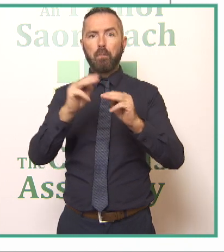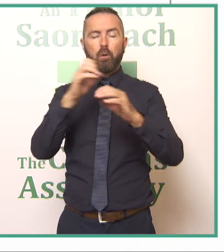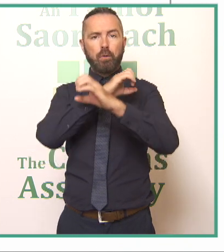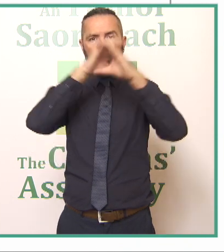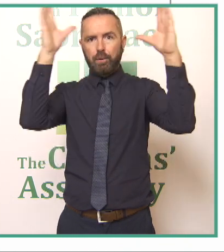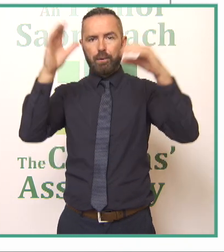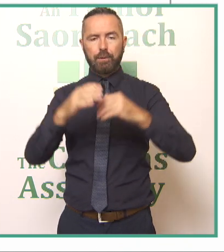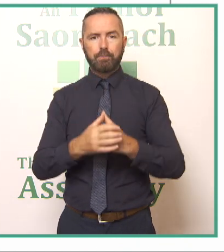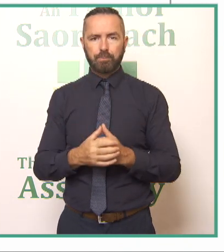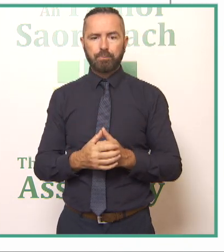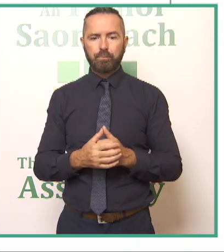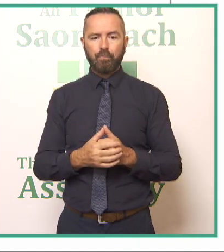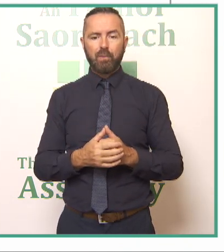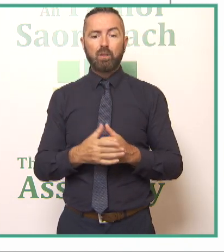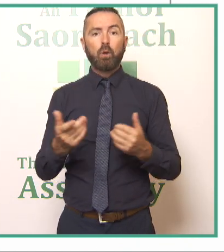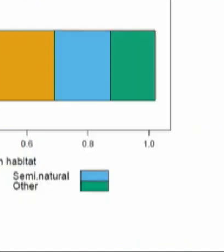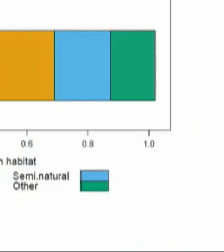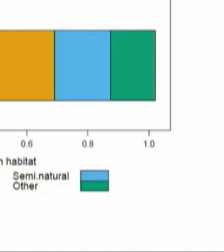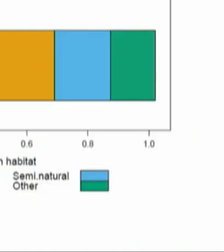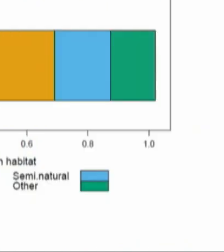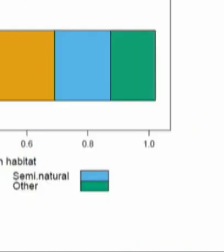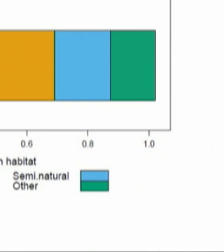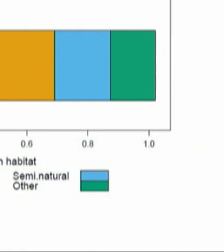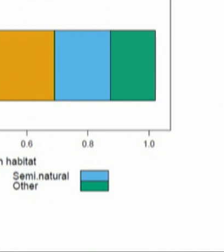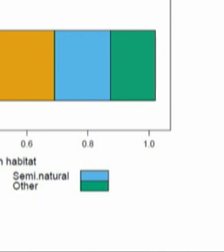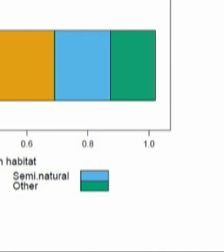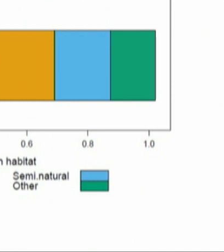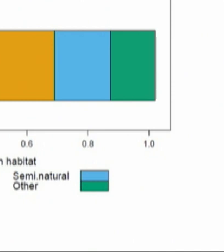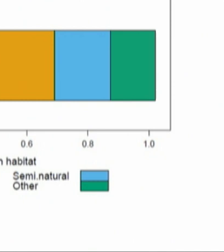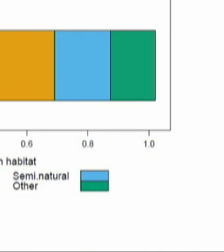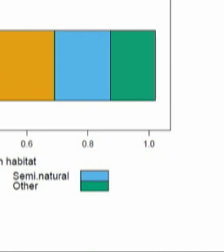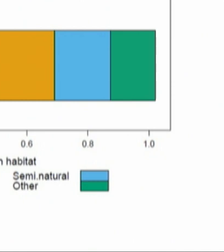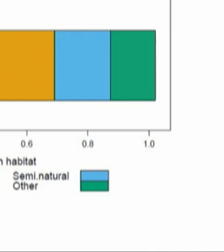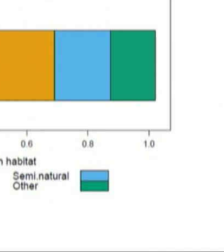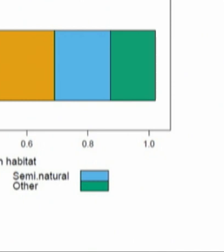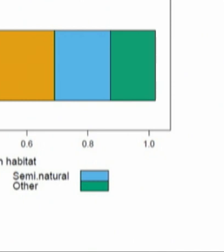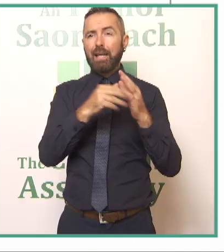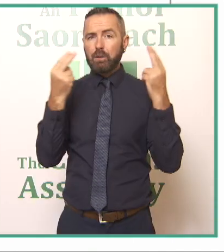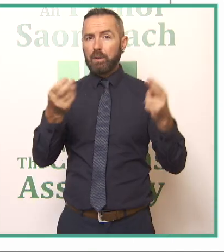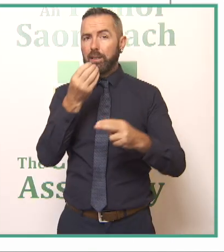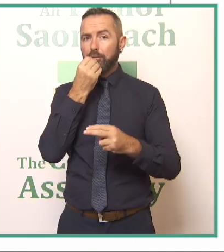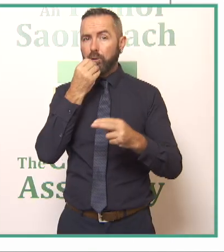so the message out of that from me would be that yes we need food production and areas like cork